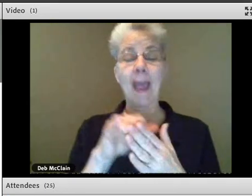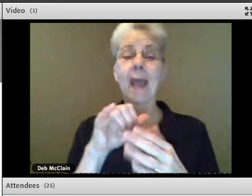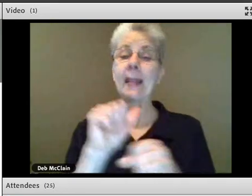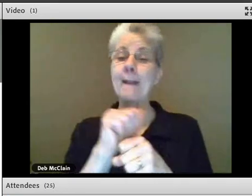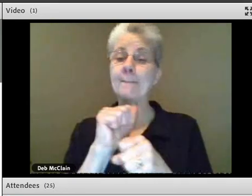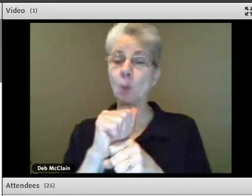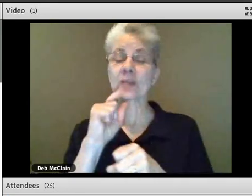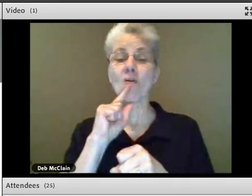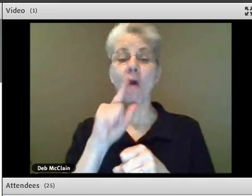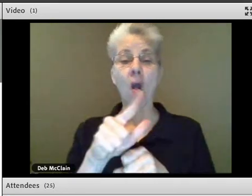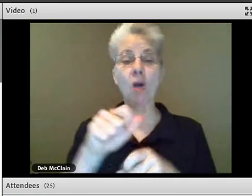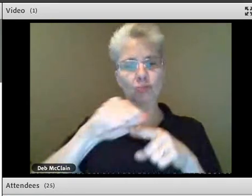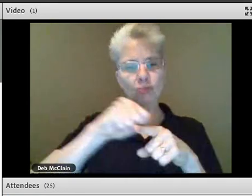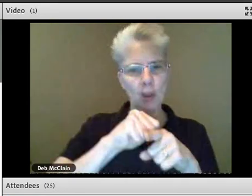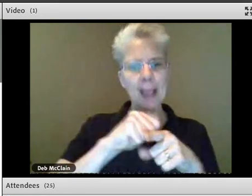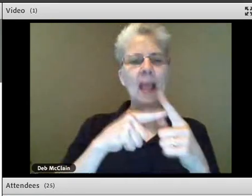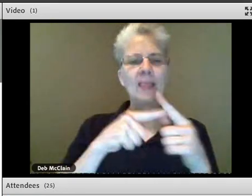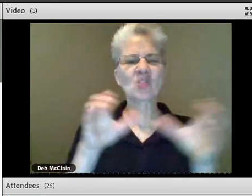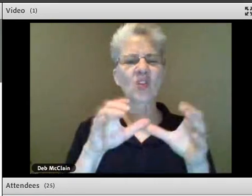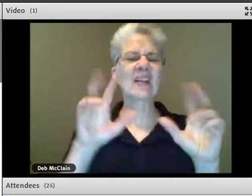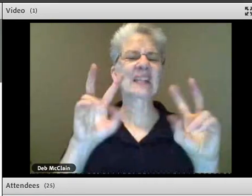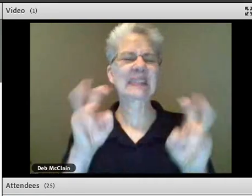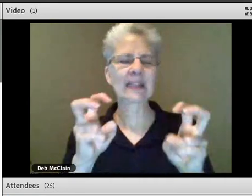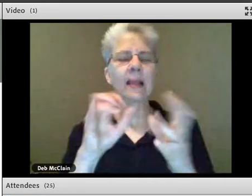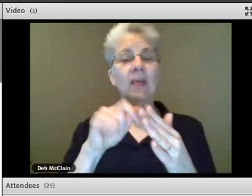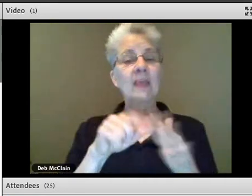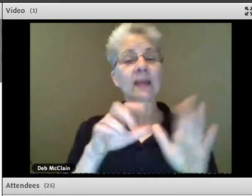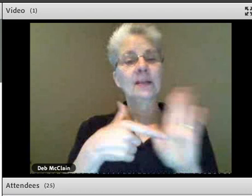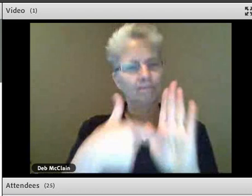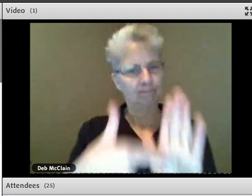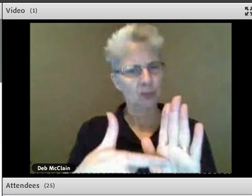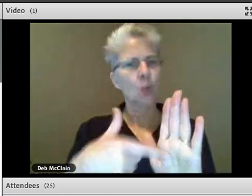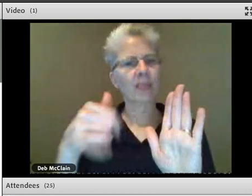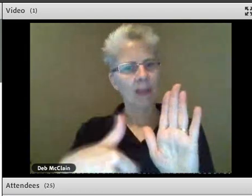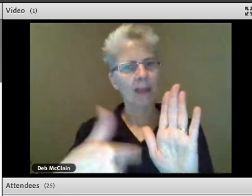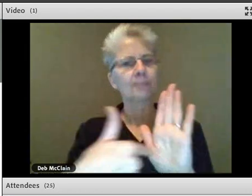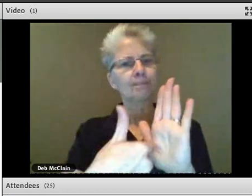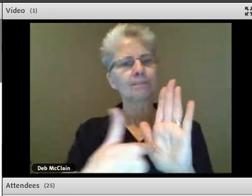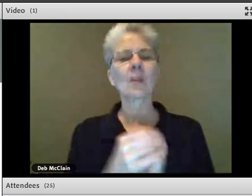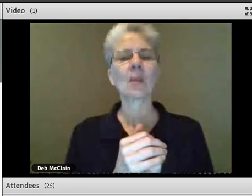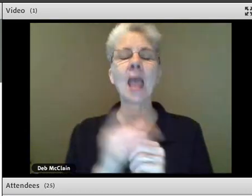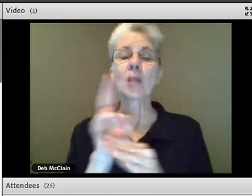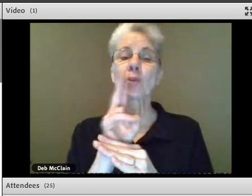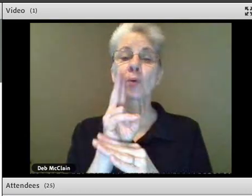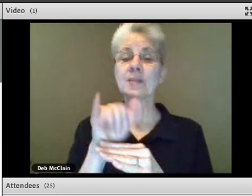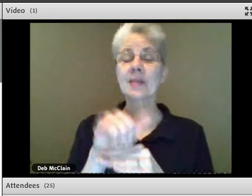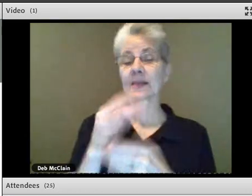and it, "certifies" they did get the training, and then you can use that as part of your review process,